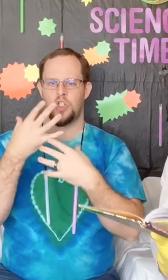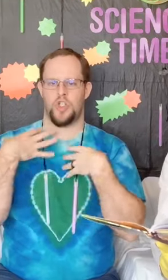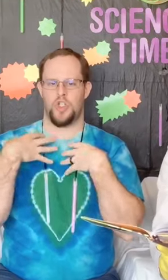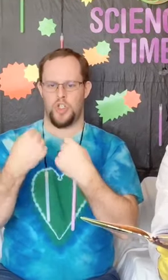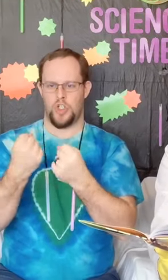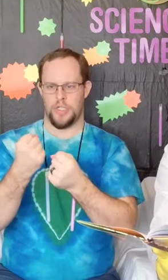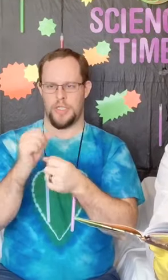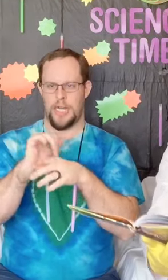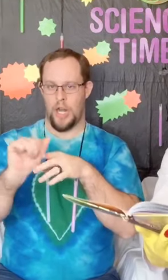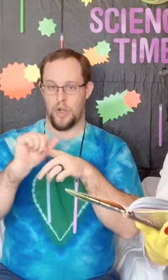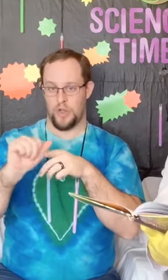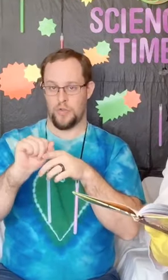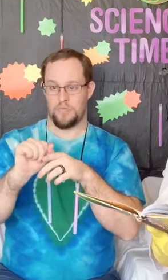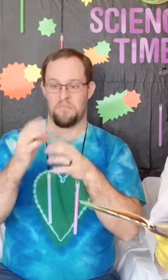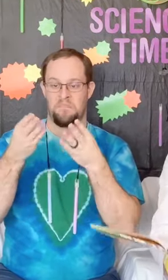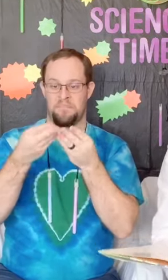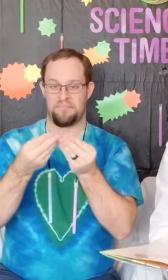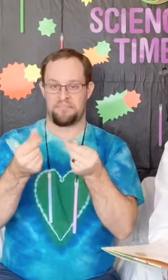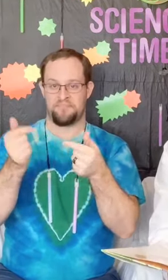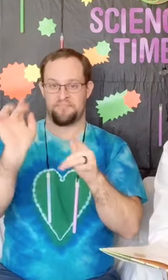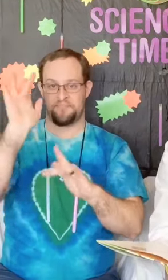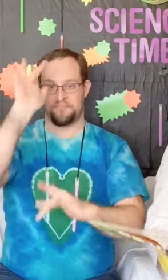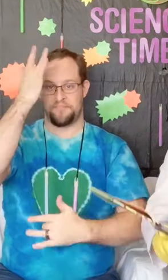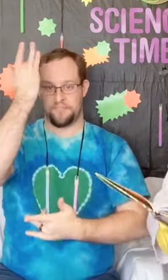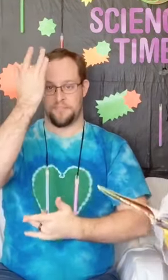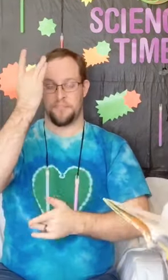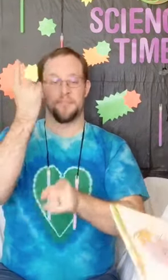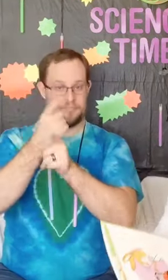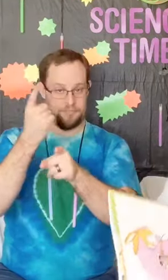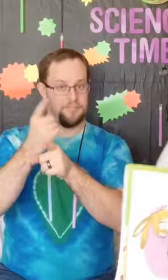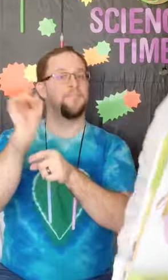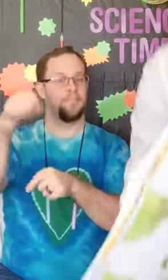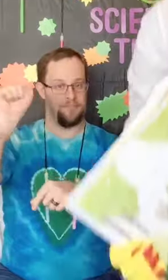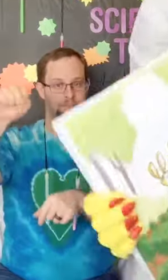mend the malady. It did.